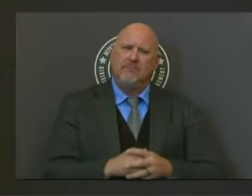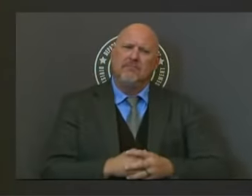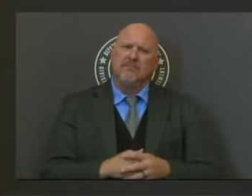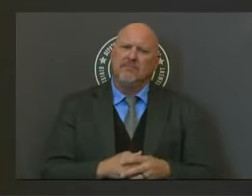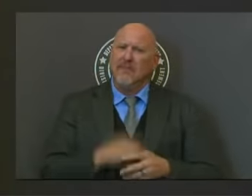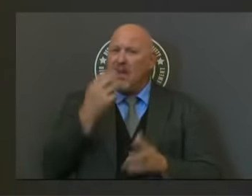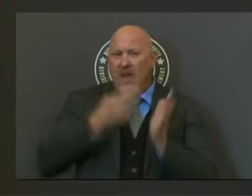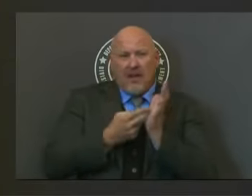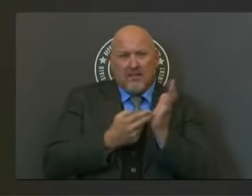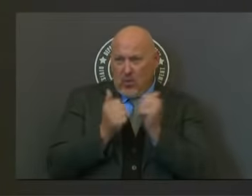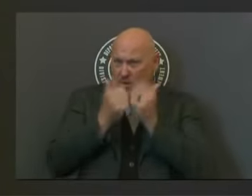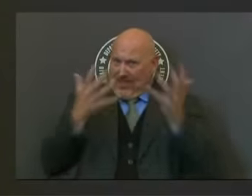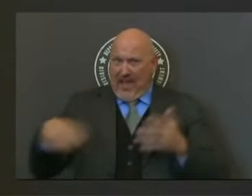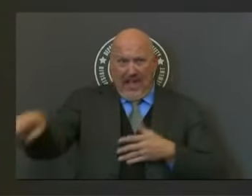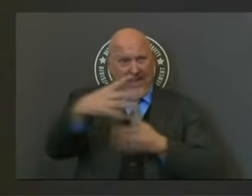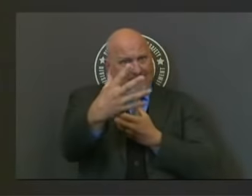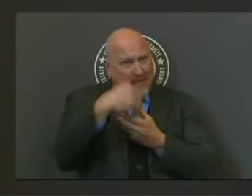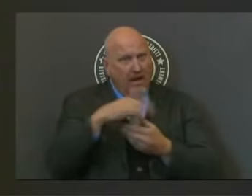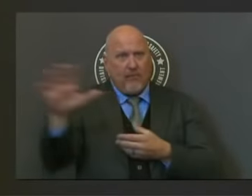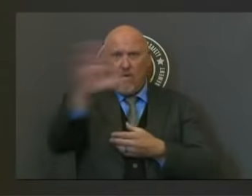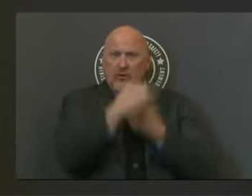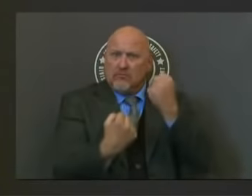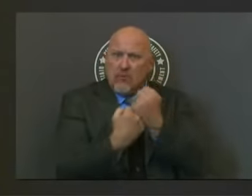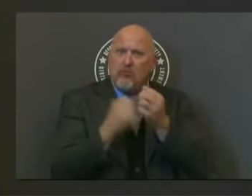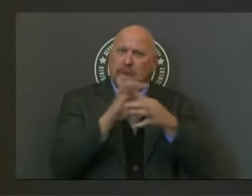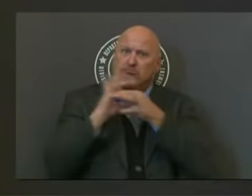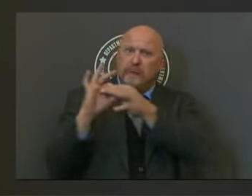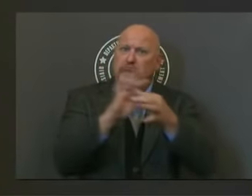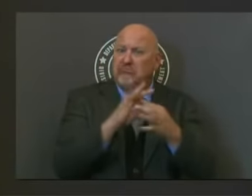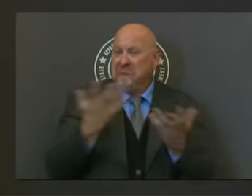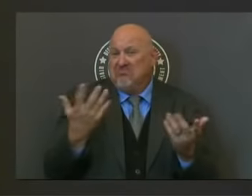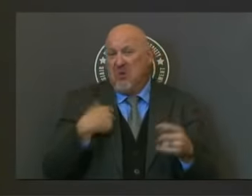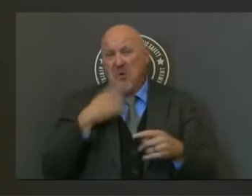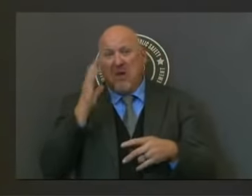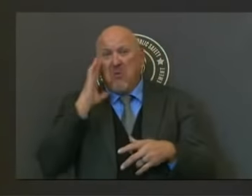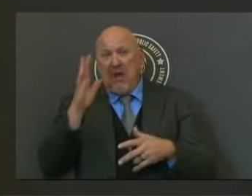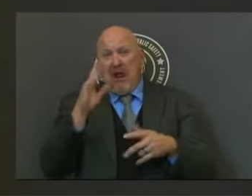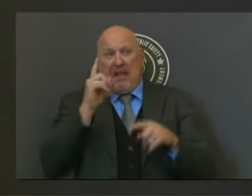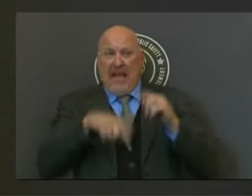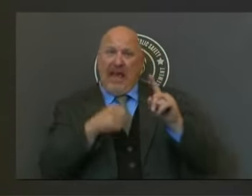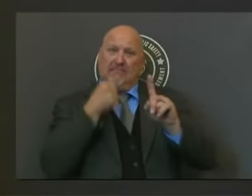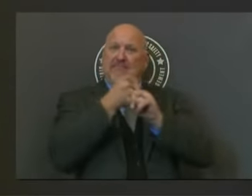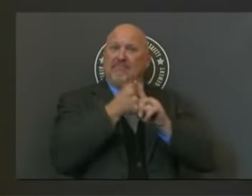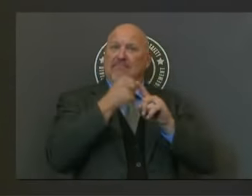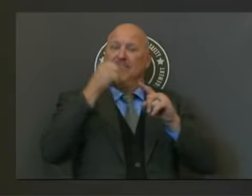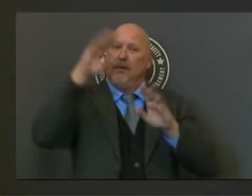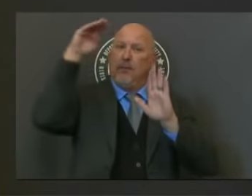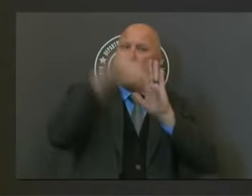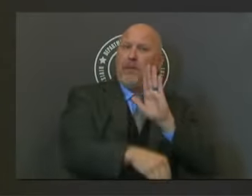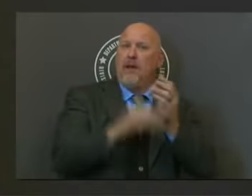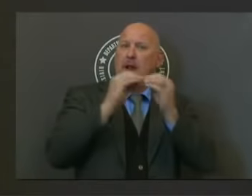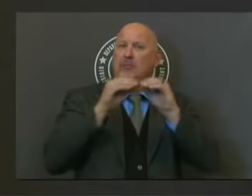safely through